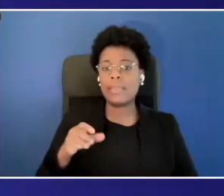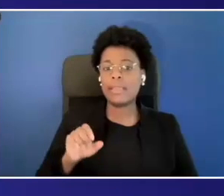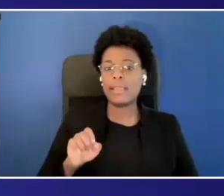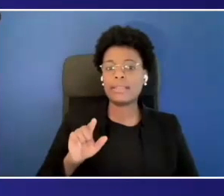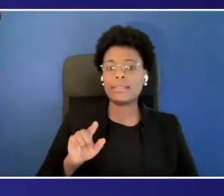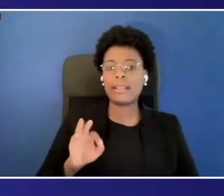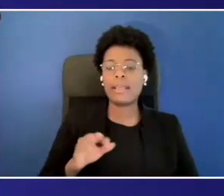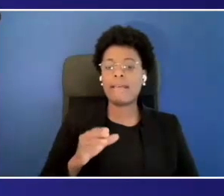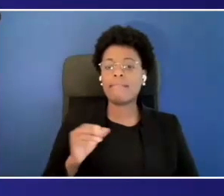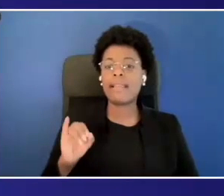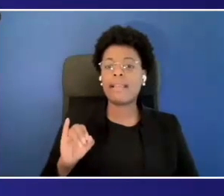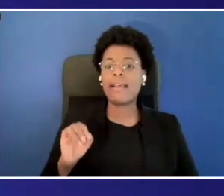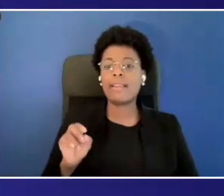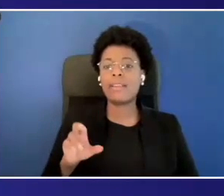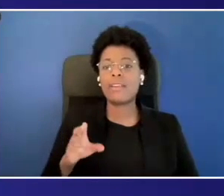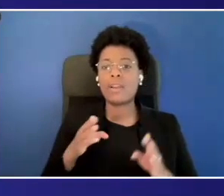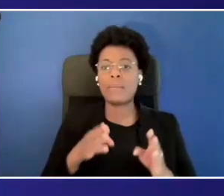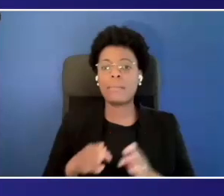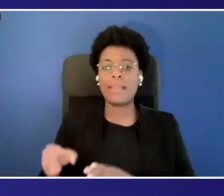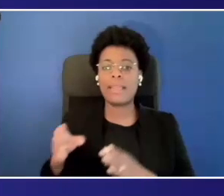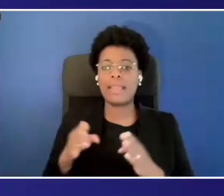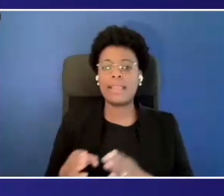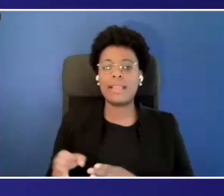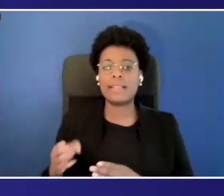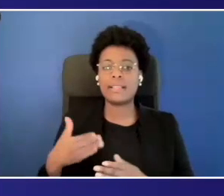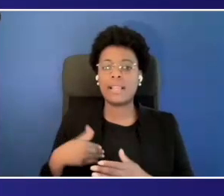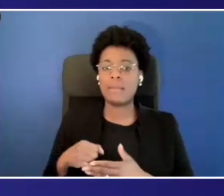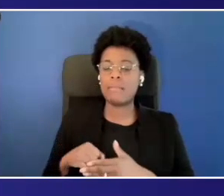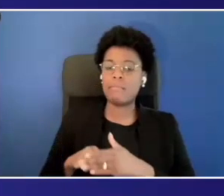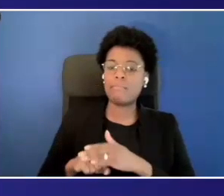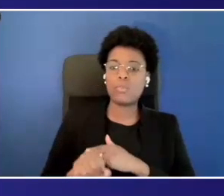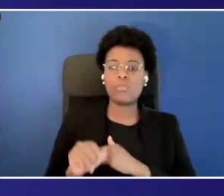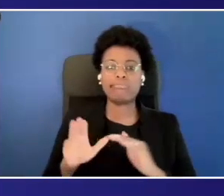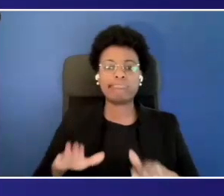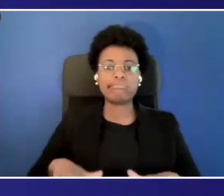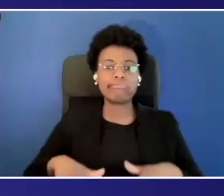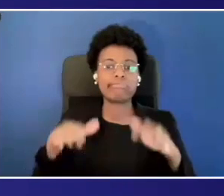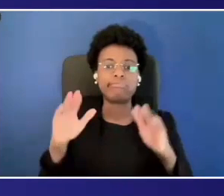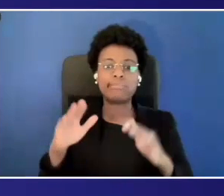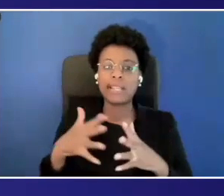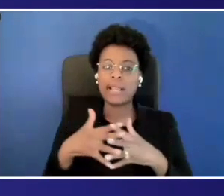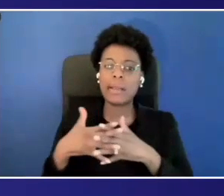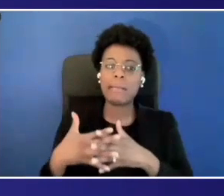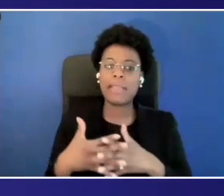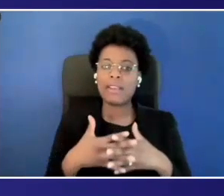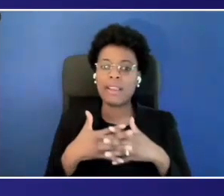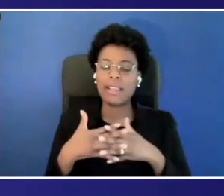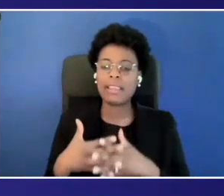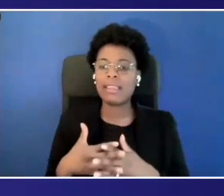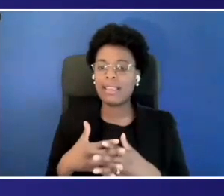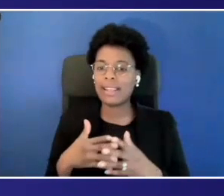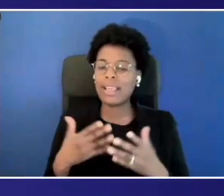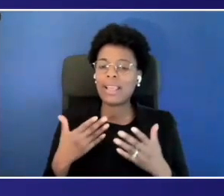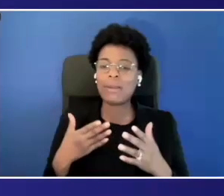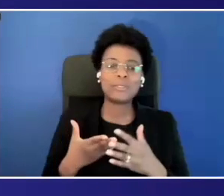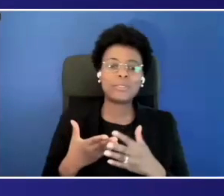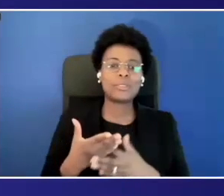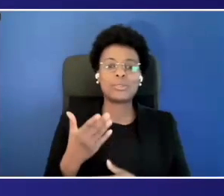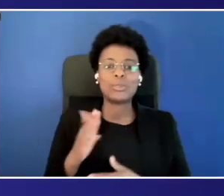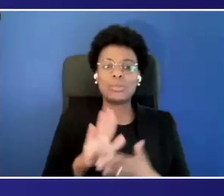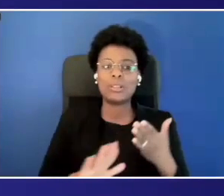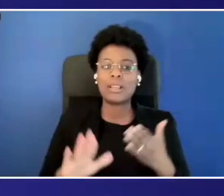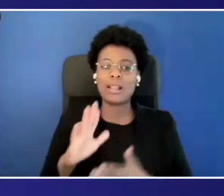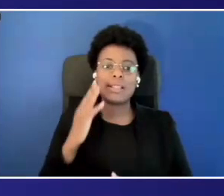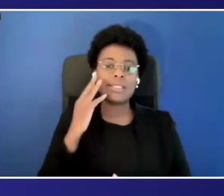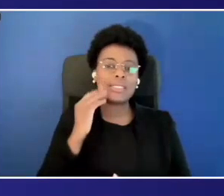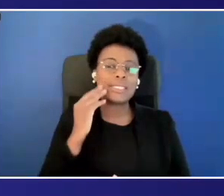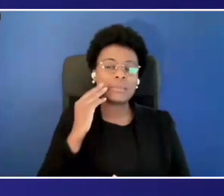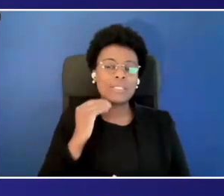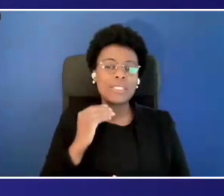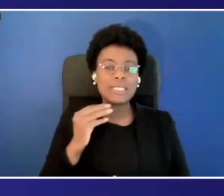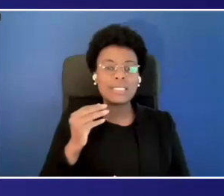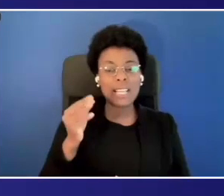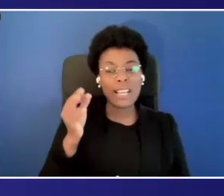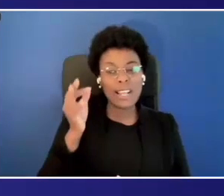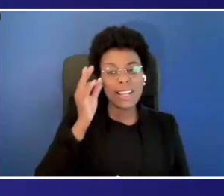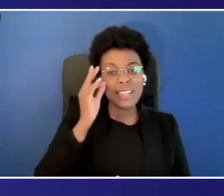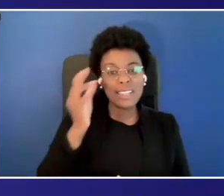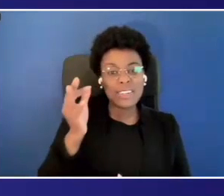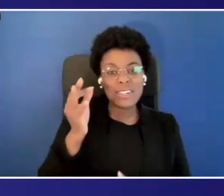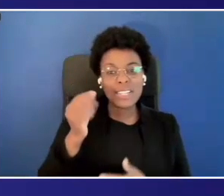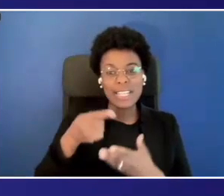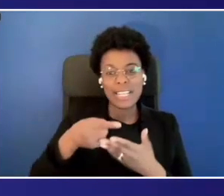I am born and grown American. Went through the college experience. I am almost finished literally next weekend graduating with my second master's degree.